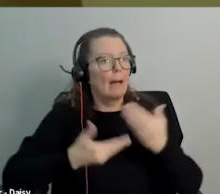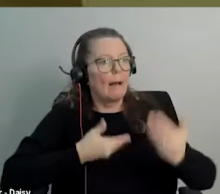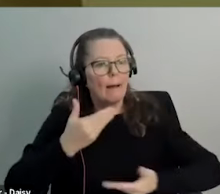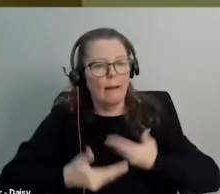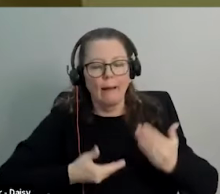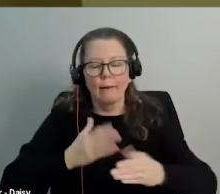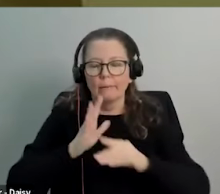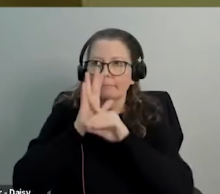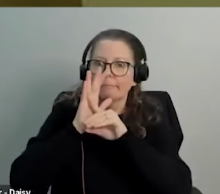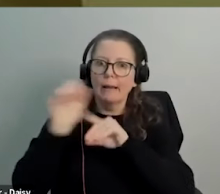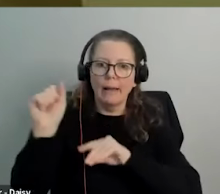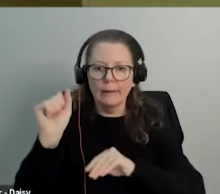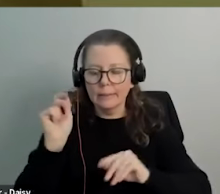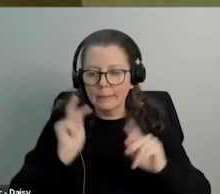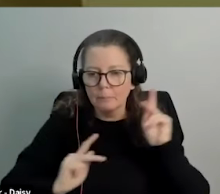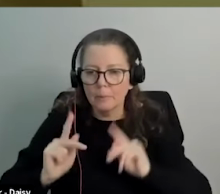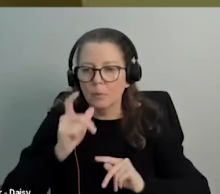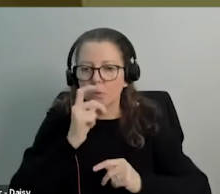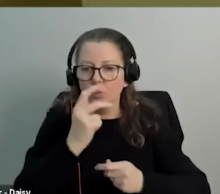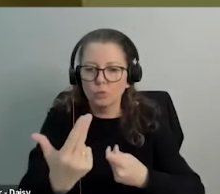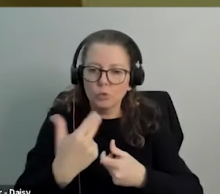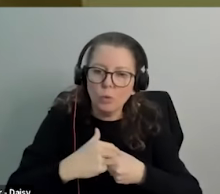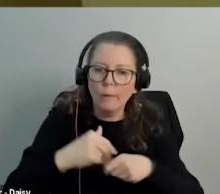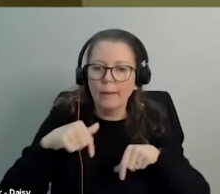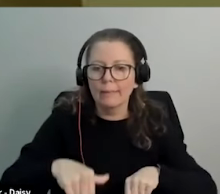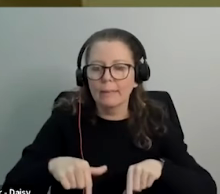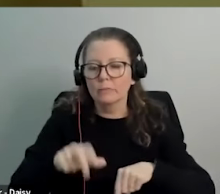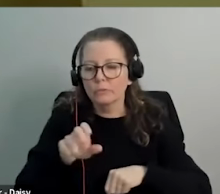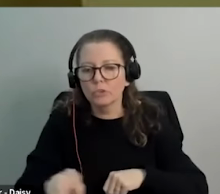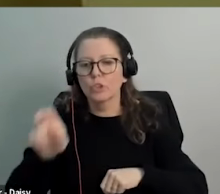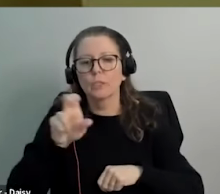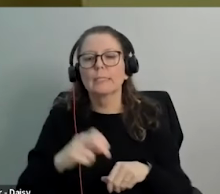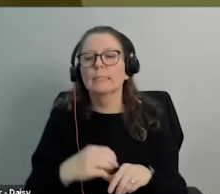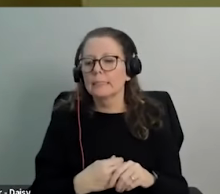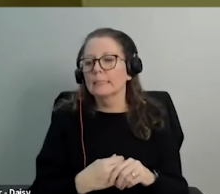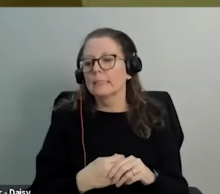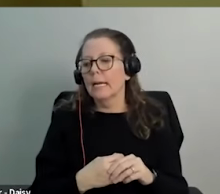to be part of this journey with me. And I will say, I think the best part is,